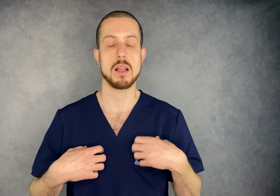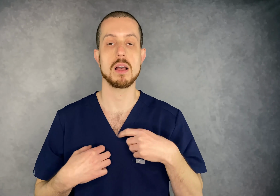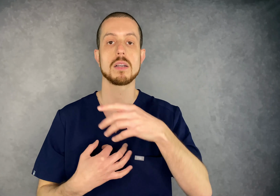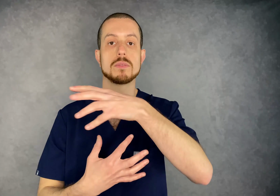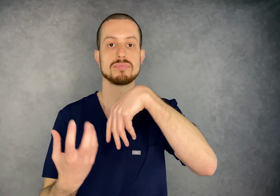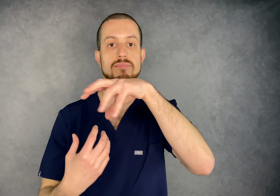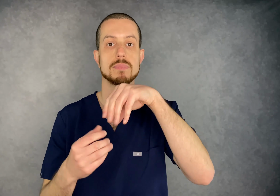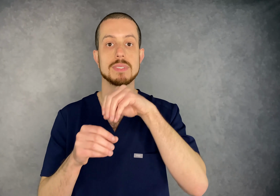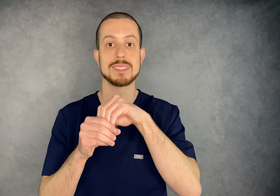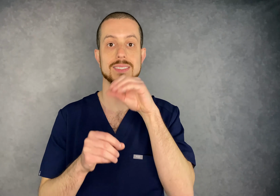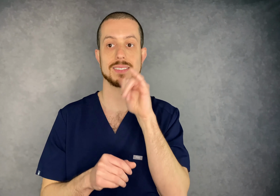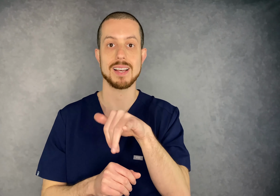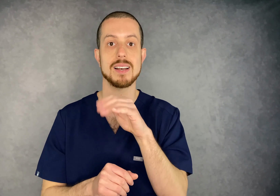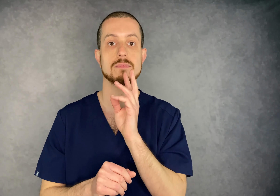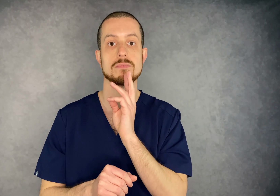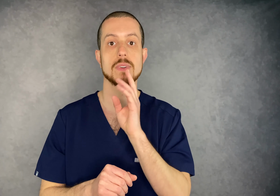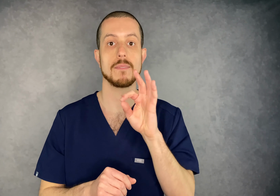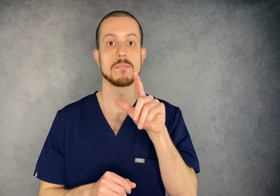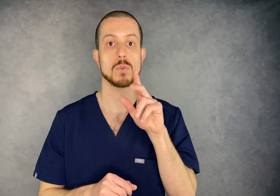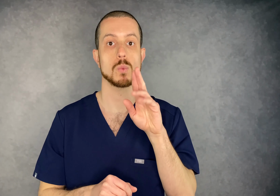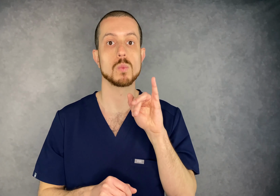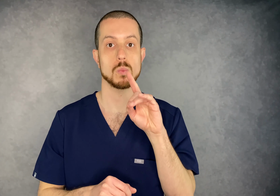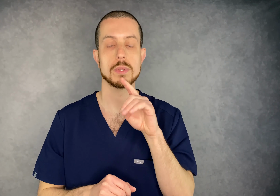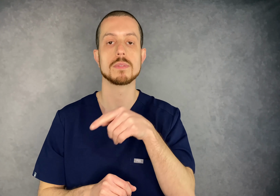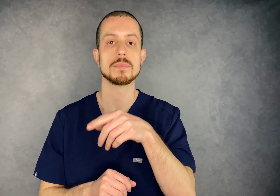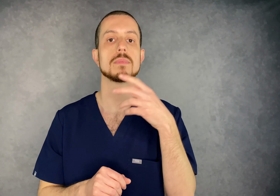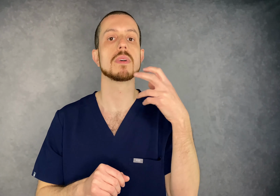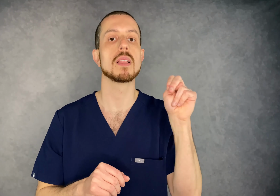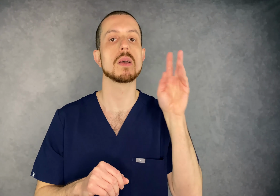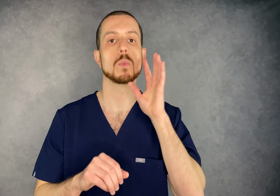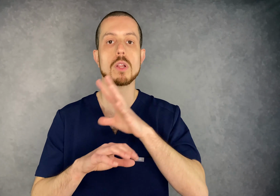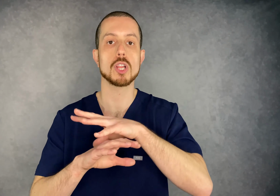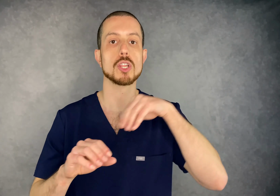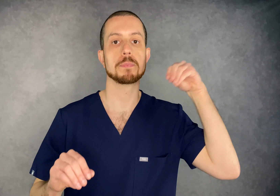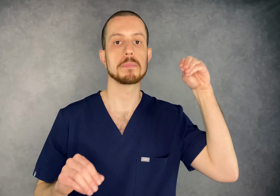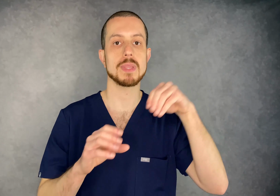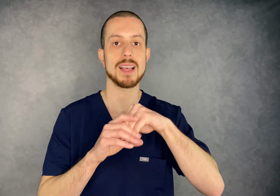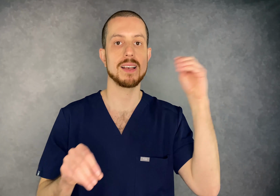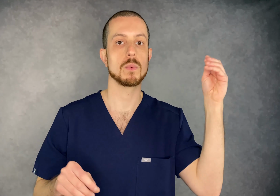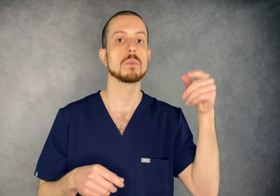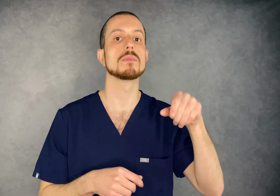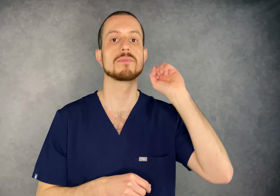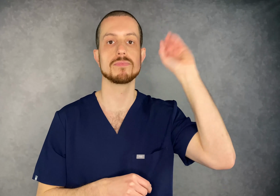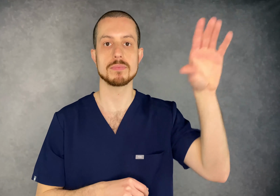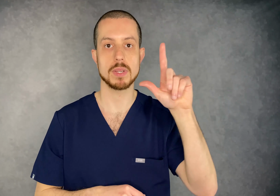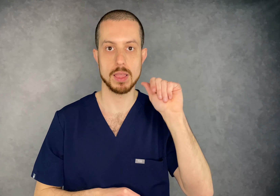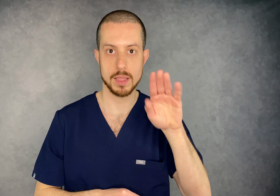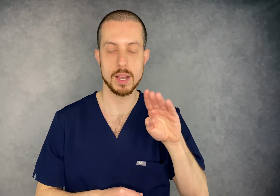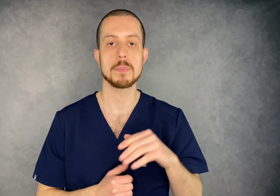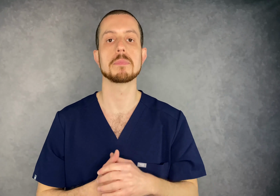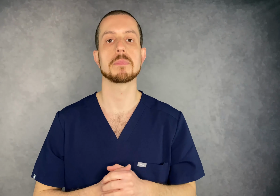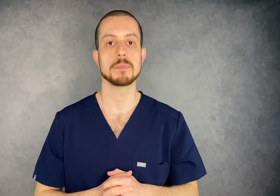The virus should be present in the fluid which is then suctioned out of the lungs and sent to a lab.